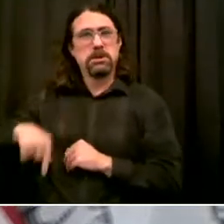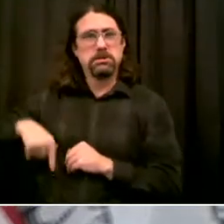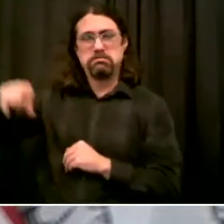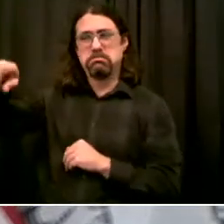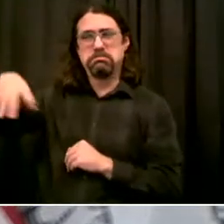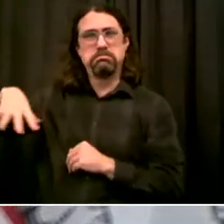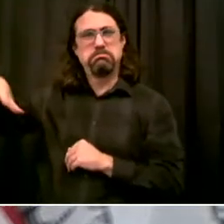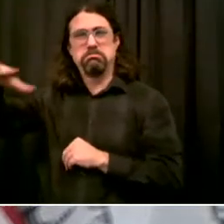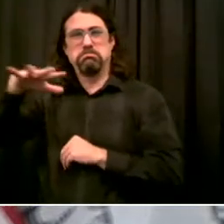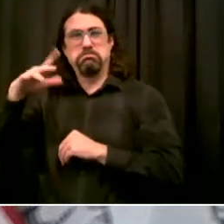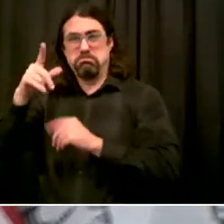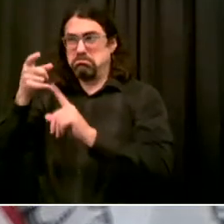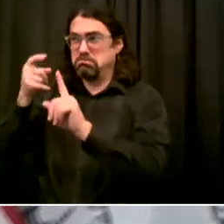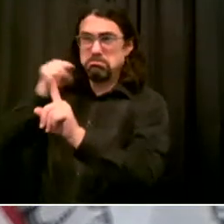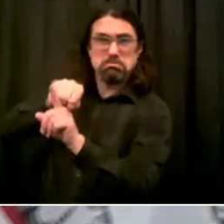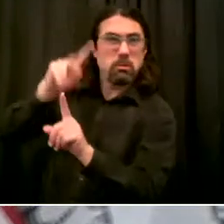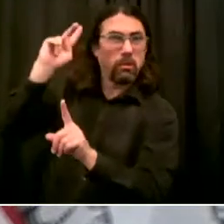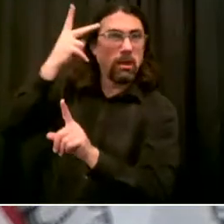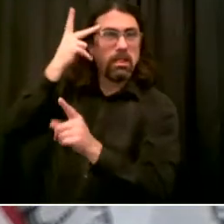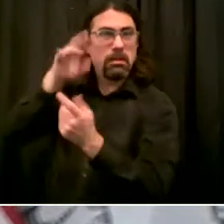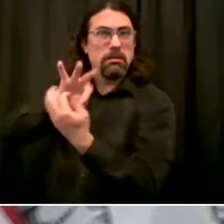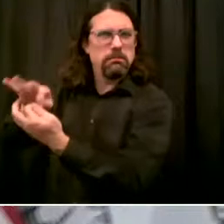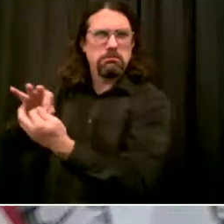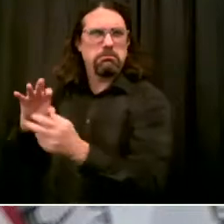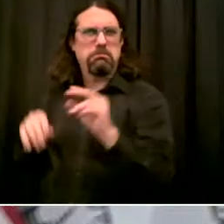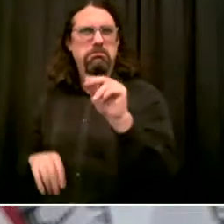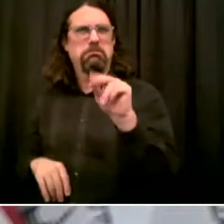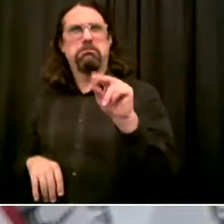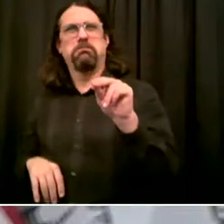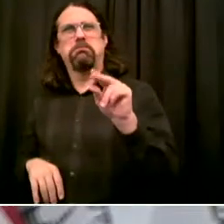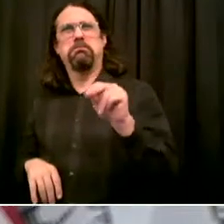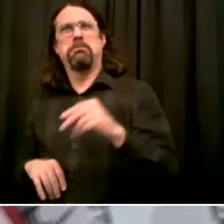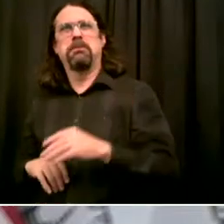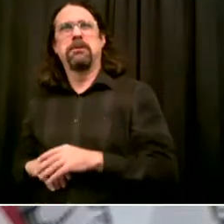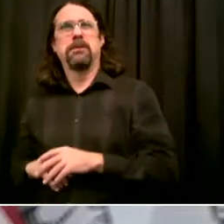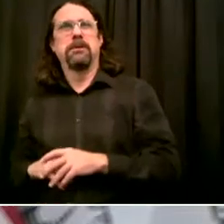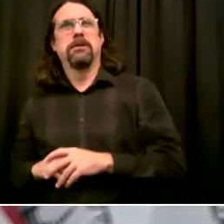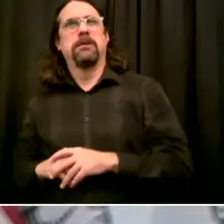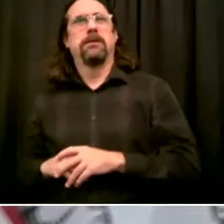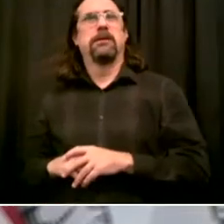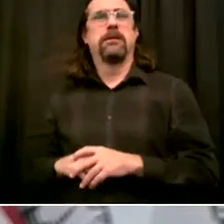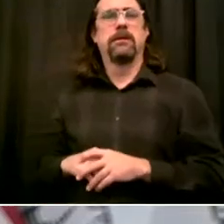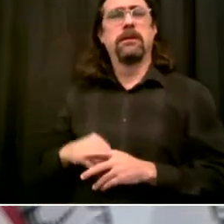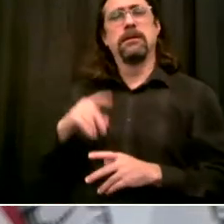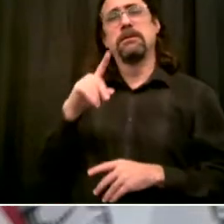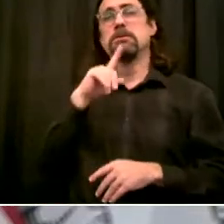POLITICAL REALITY WITH THAT. I THINK FATIGUE IS A BIG FACTOR.